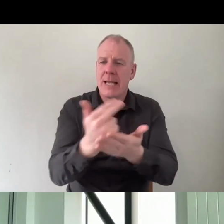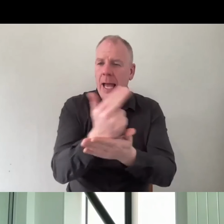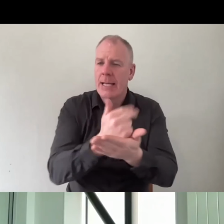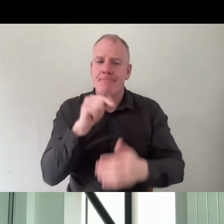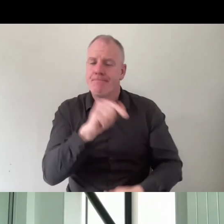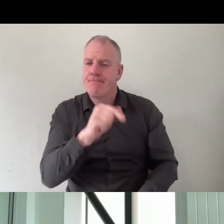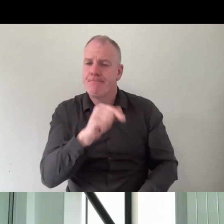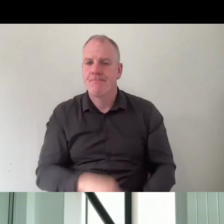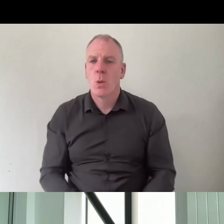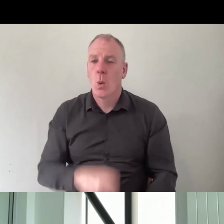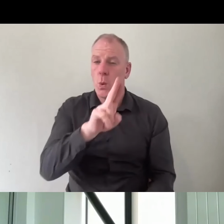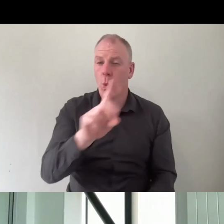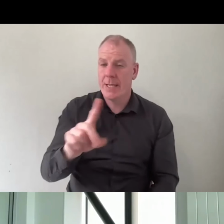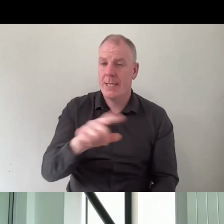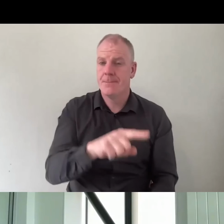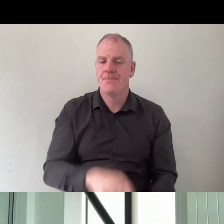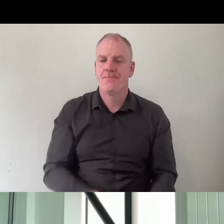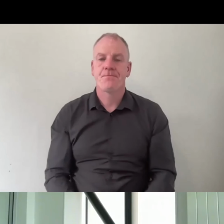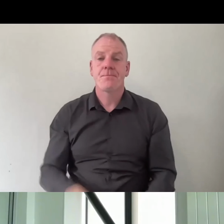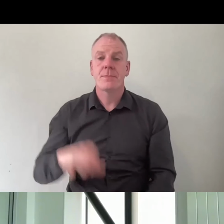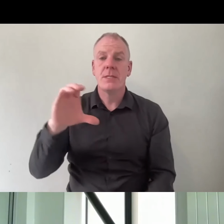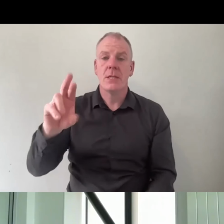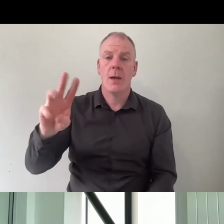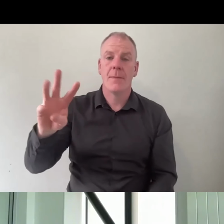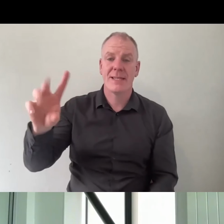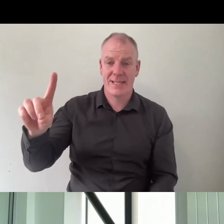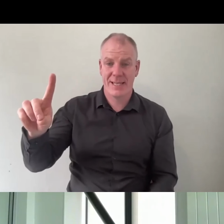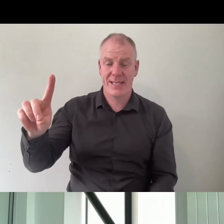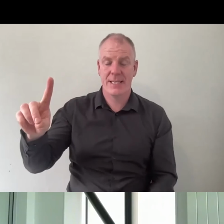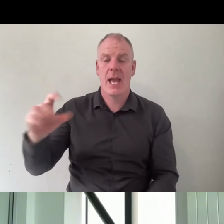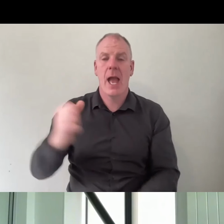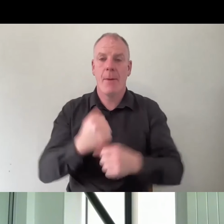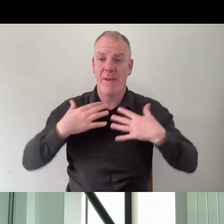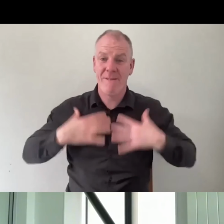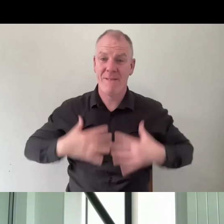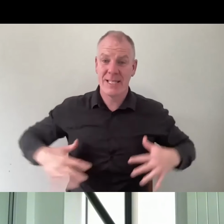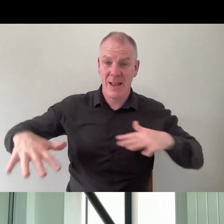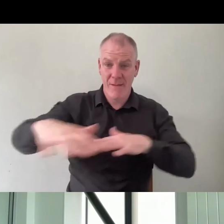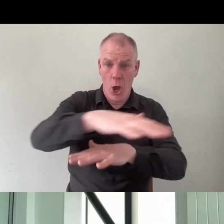So, the CRPD indicates it concerns a physical environment, transportation,